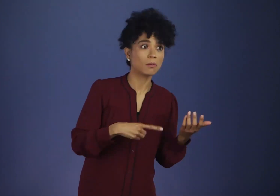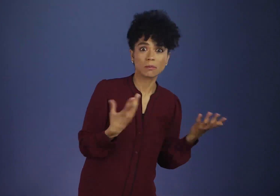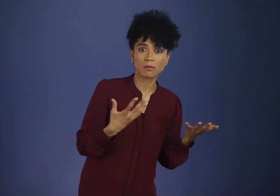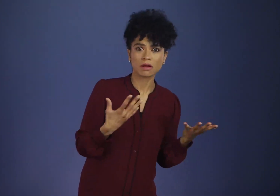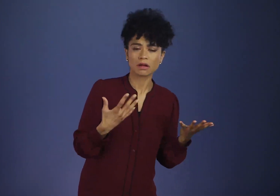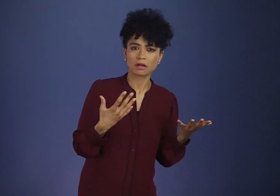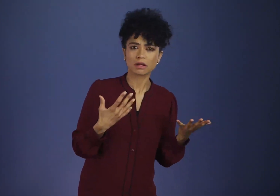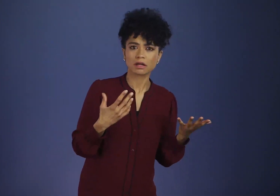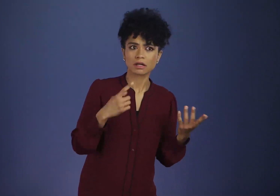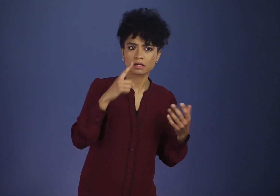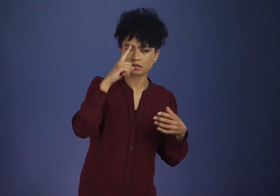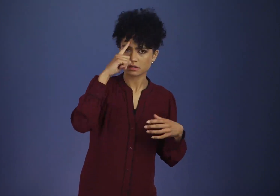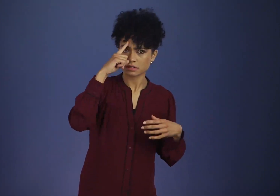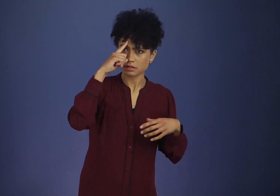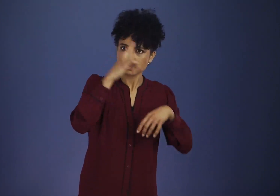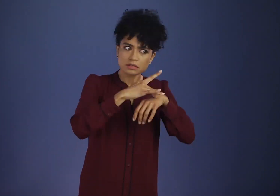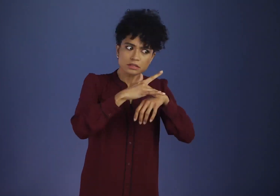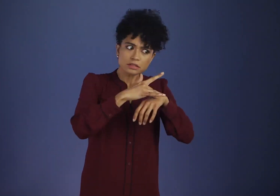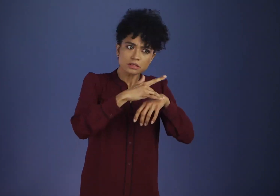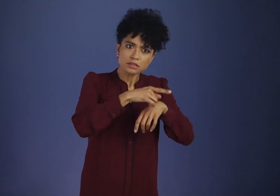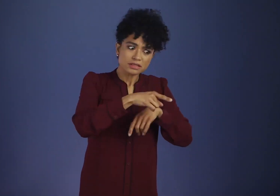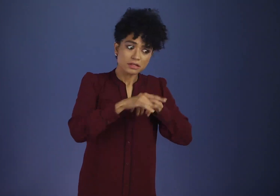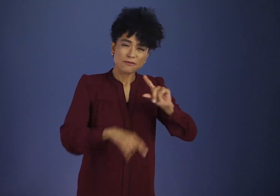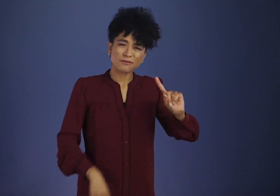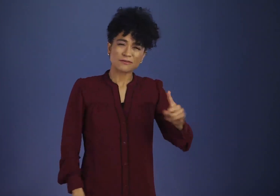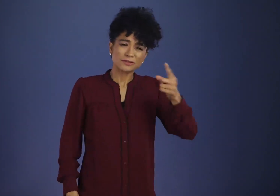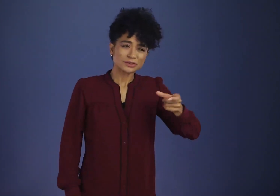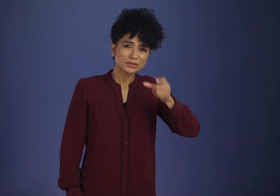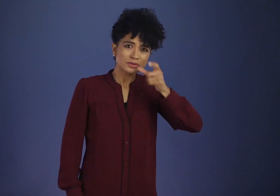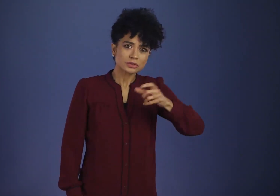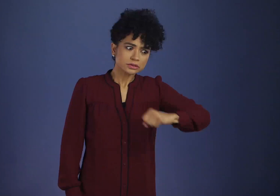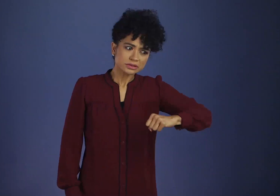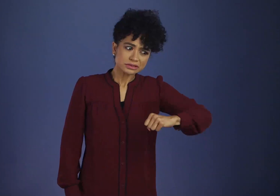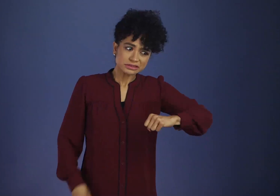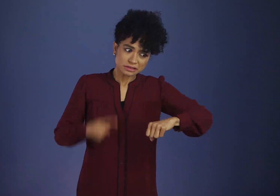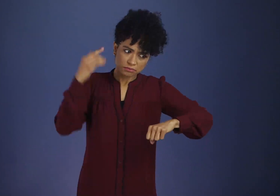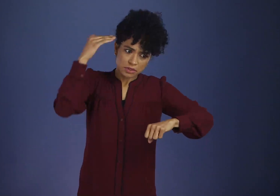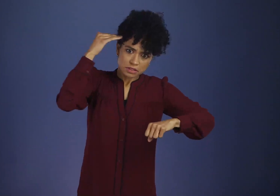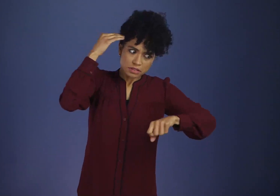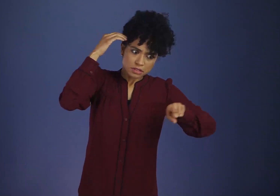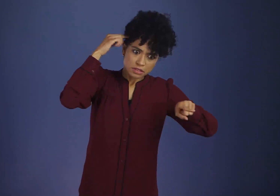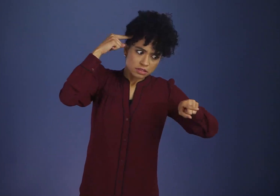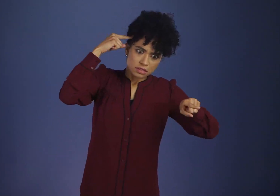first we were smitten by an insane urge that condemned us to go on drinking,